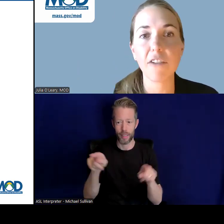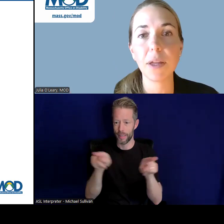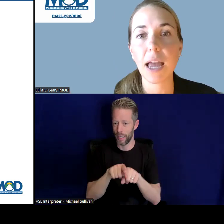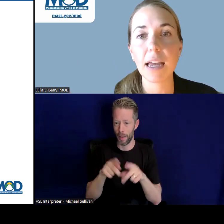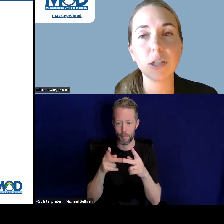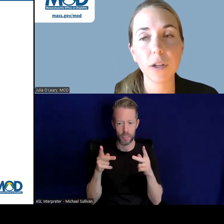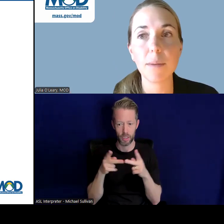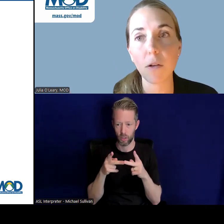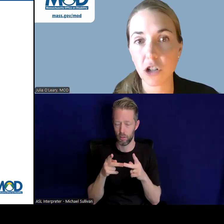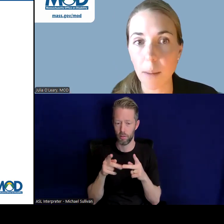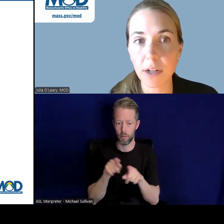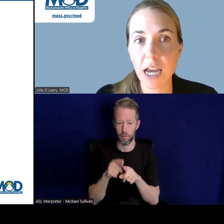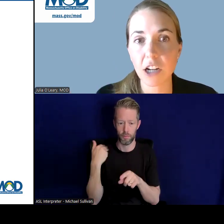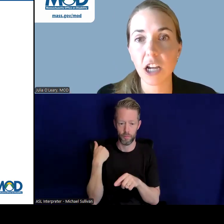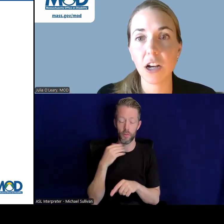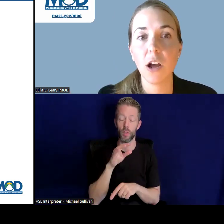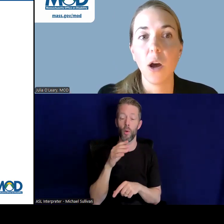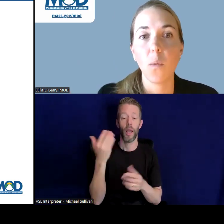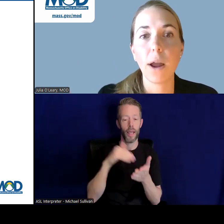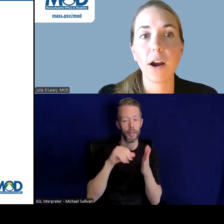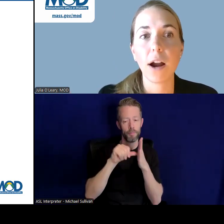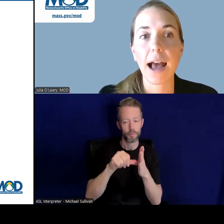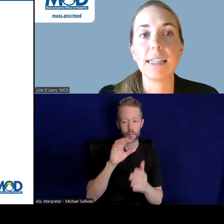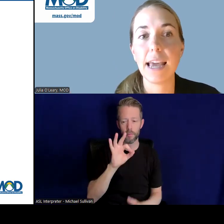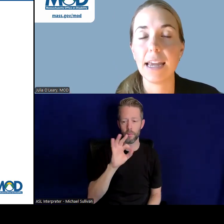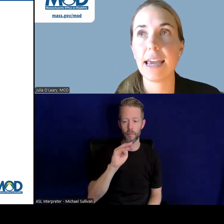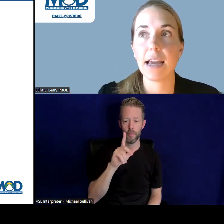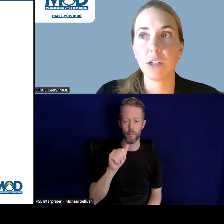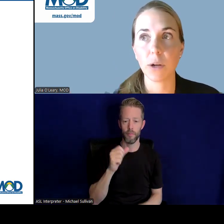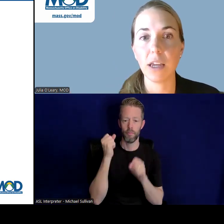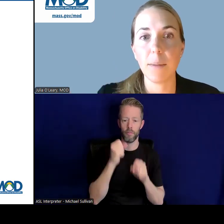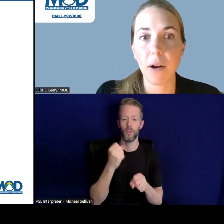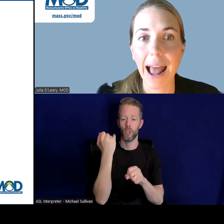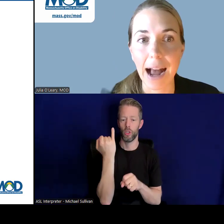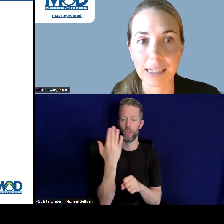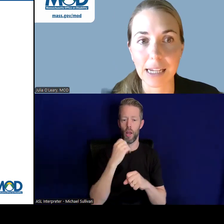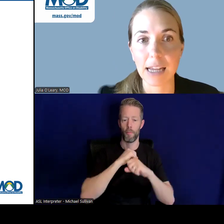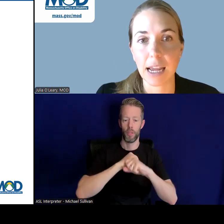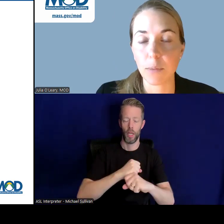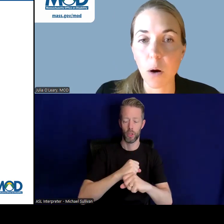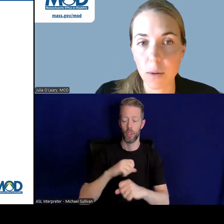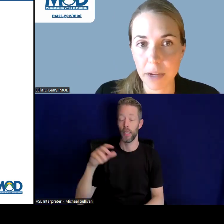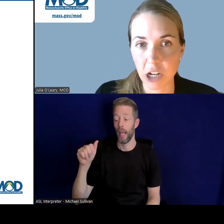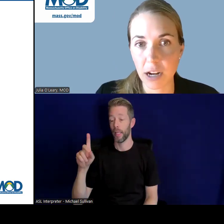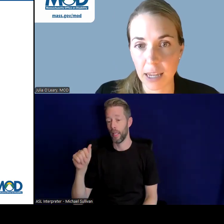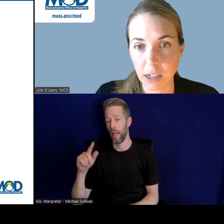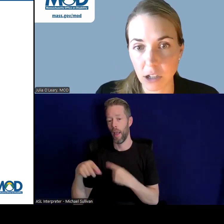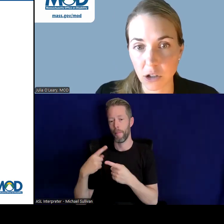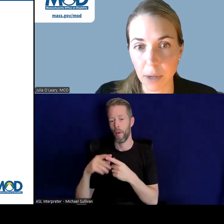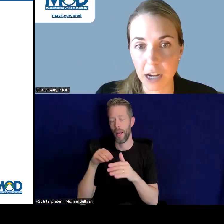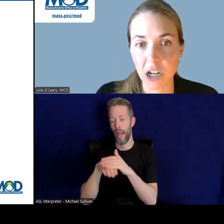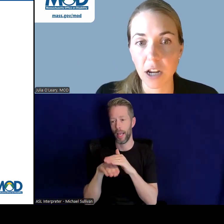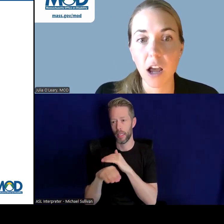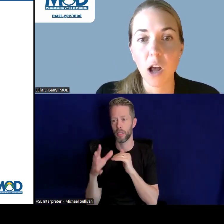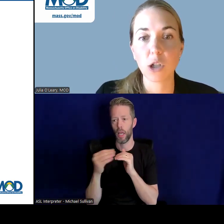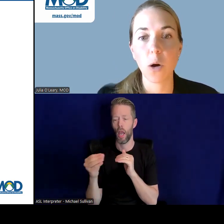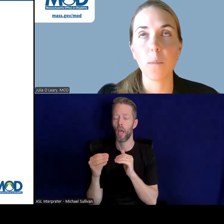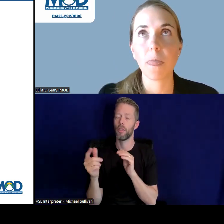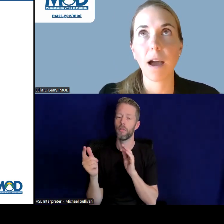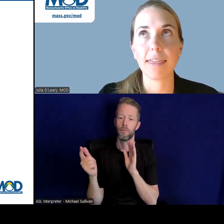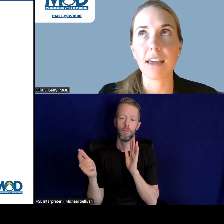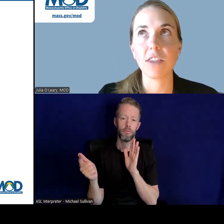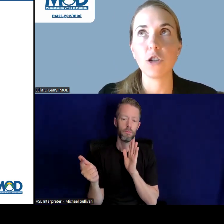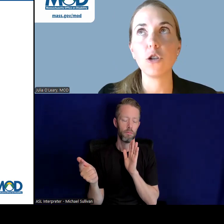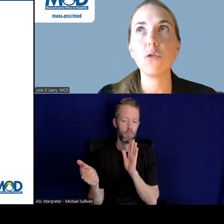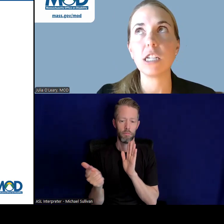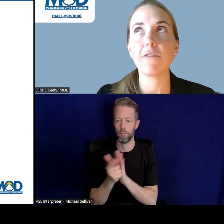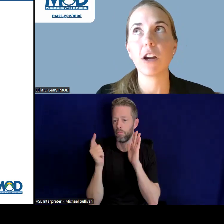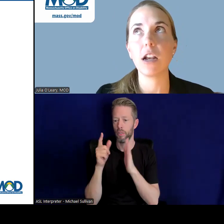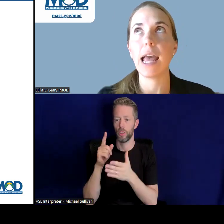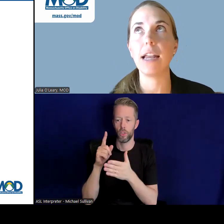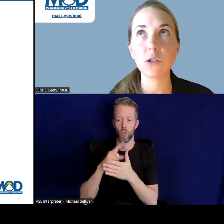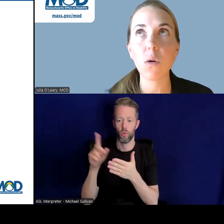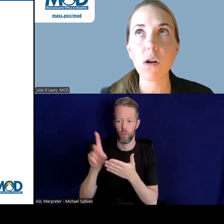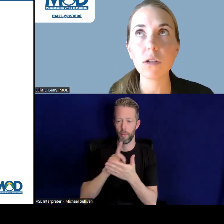So, as I said, the FMLA is really about job protection, whereas the ADA is really about access and prohibition against discrimination.